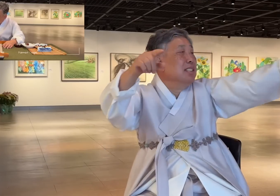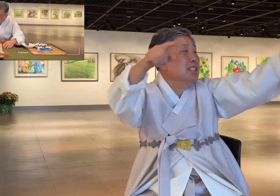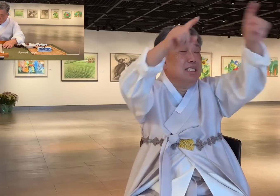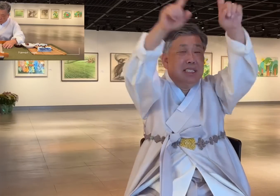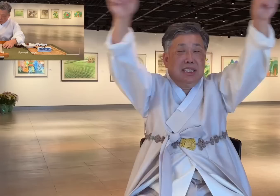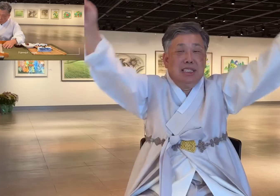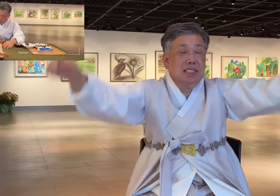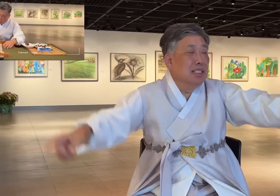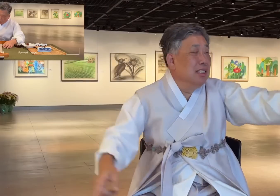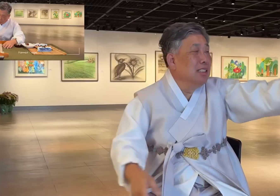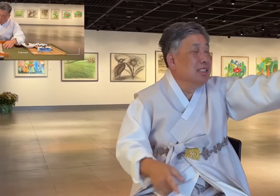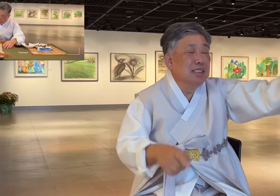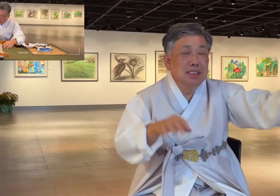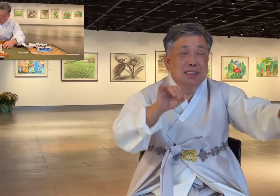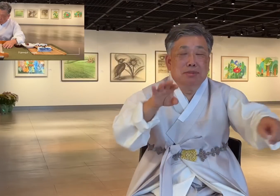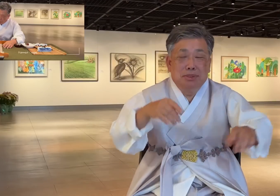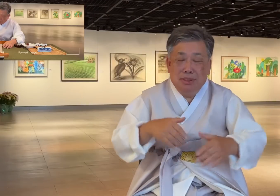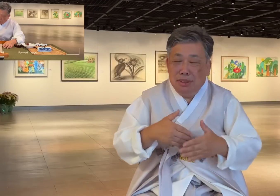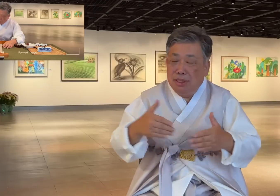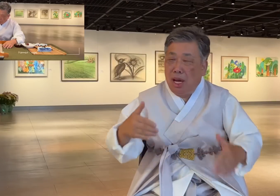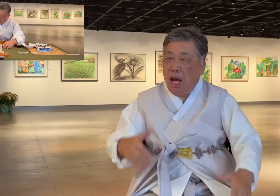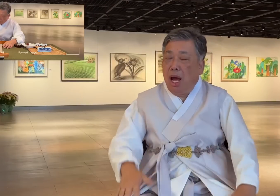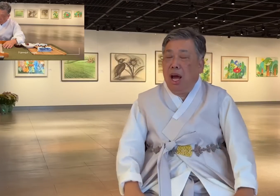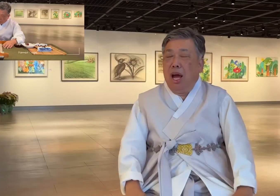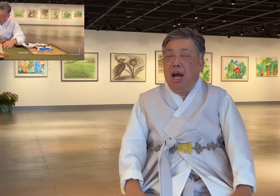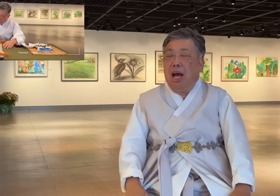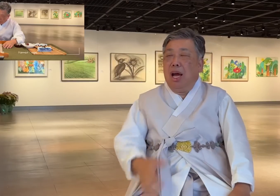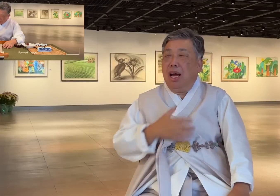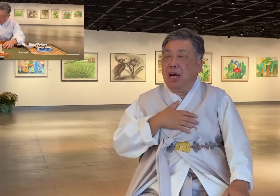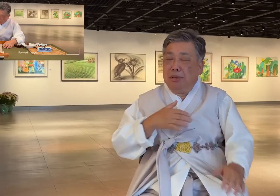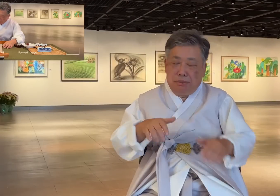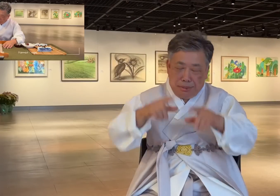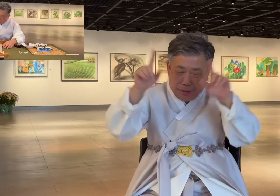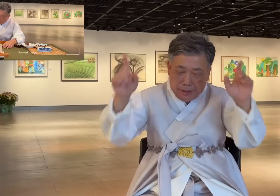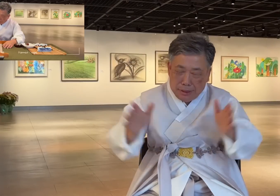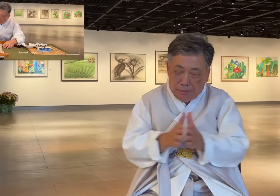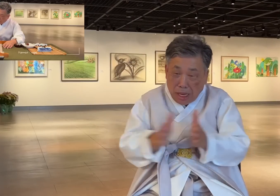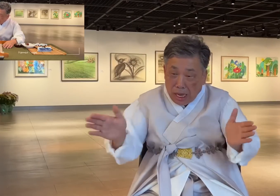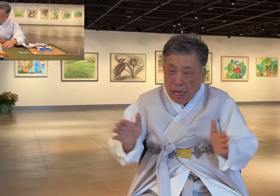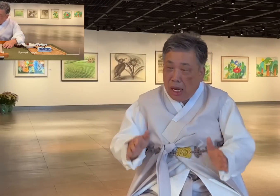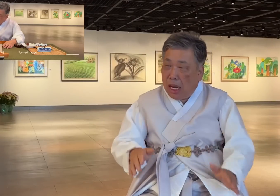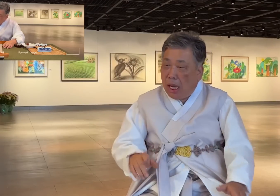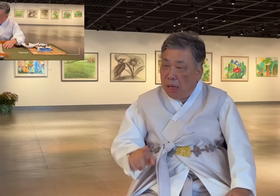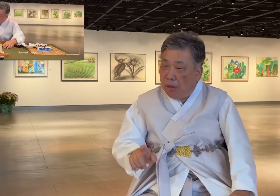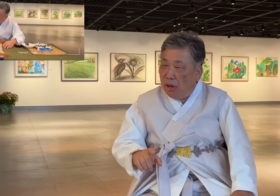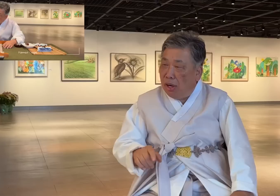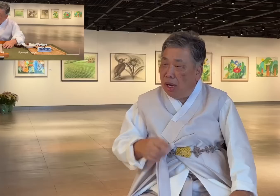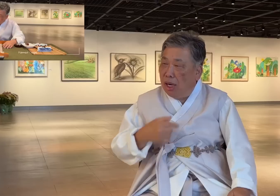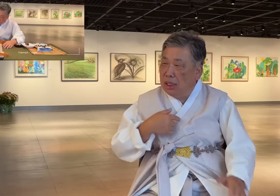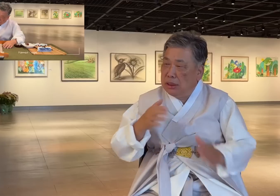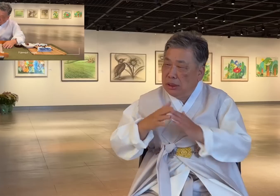It's the size of that big piece of paper hanging in the exhibition hall. Wow... yes. All right. I started drawing on a large piece of paper.